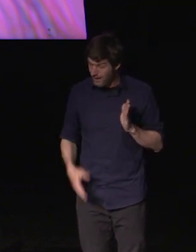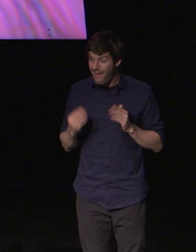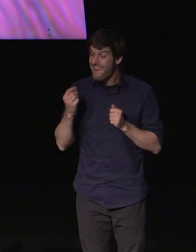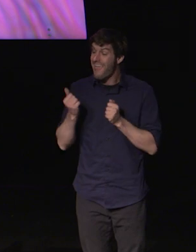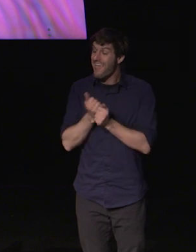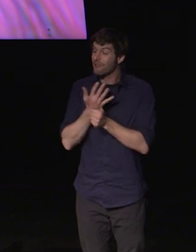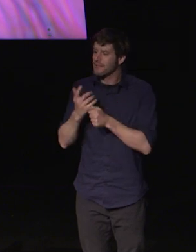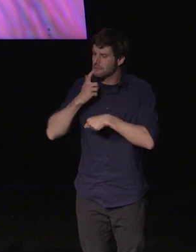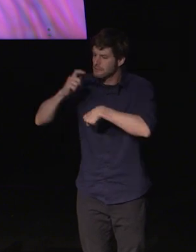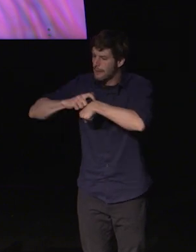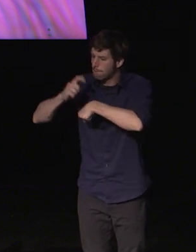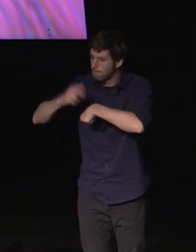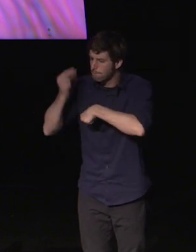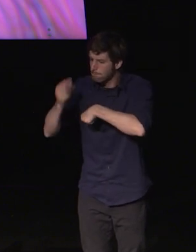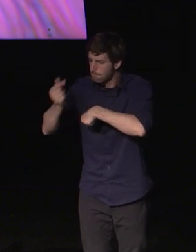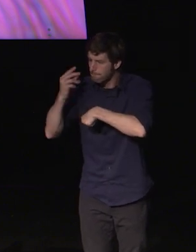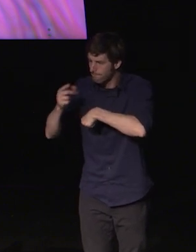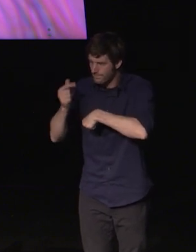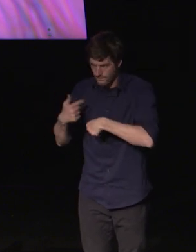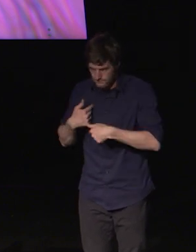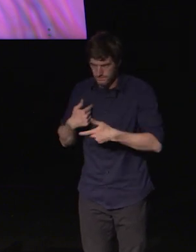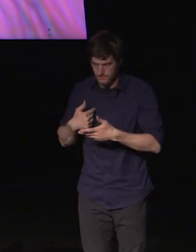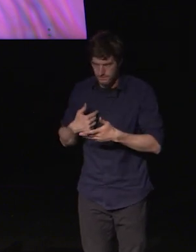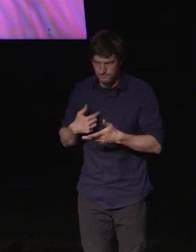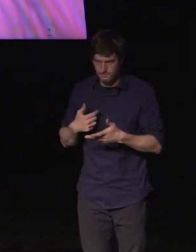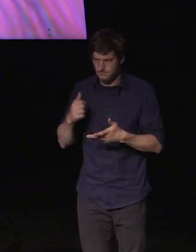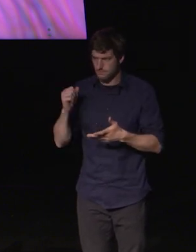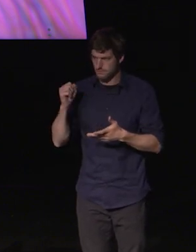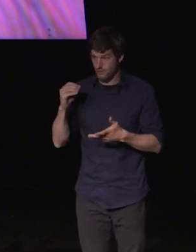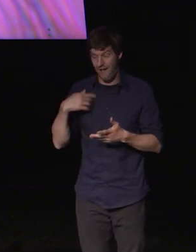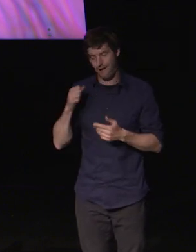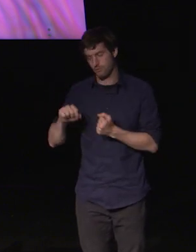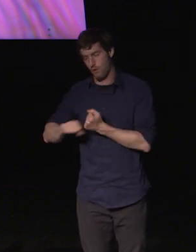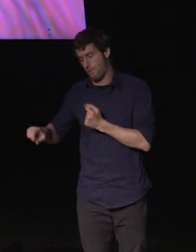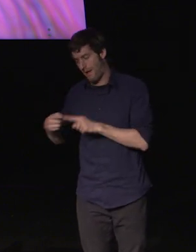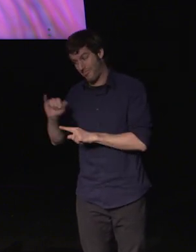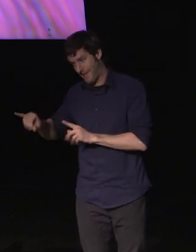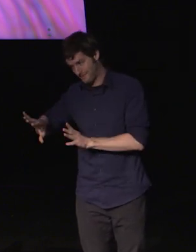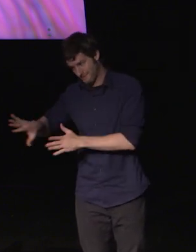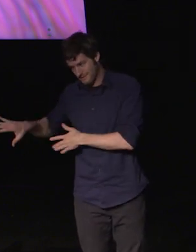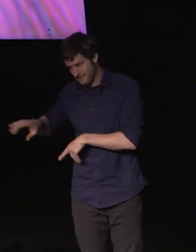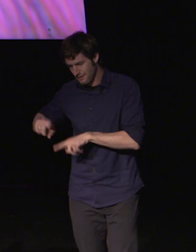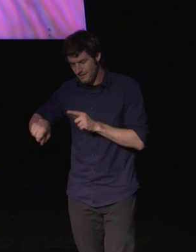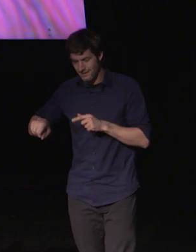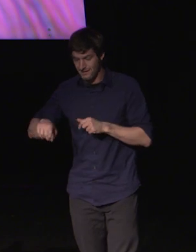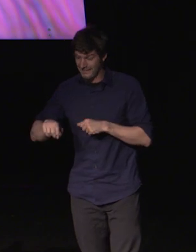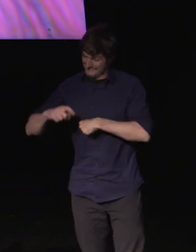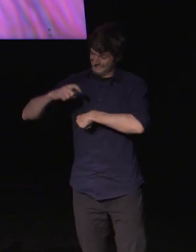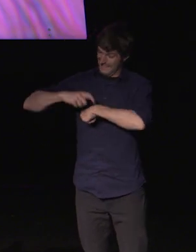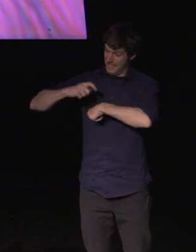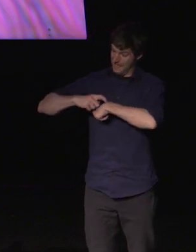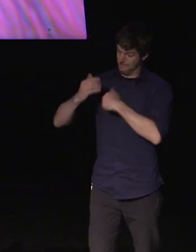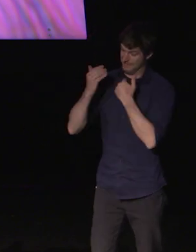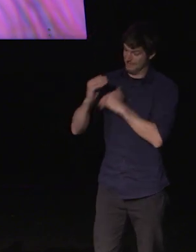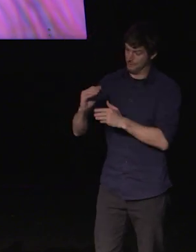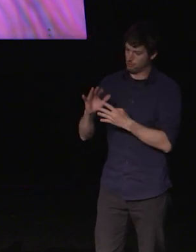which is another... I can throw a lot of salt about that later. Timed choices in games. So we got about two,